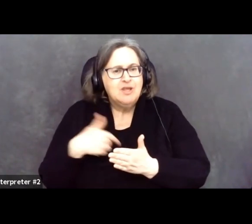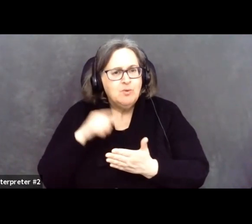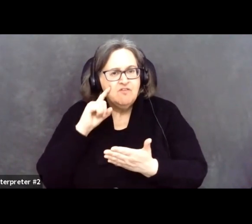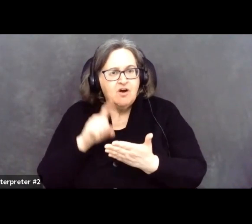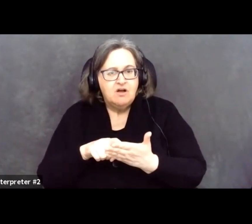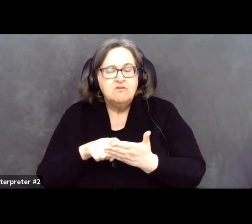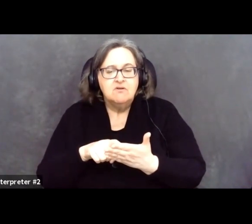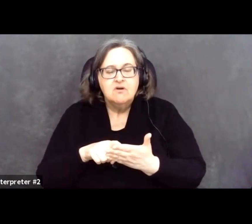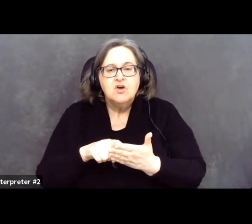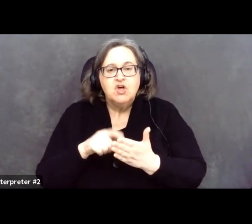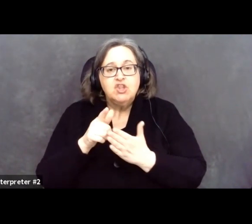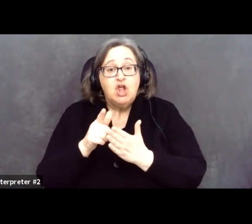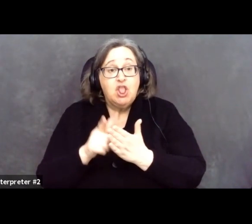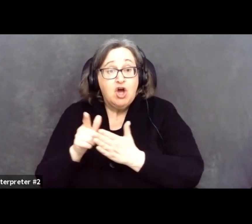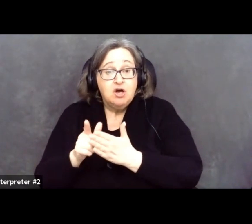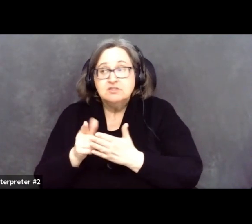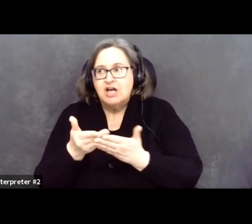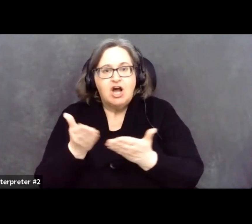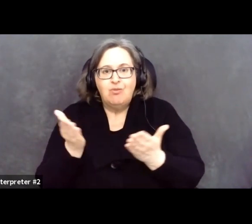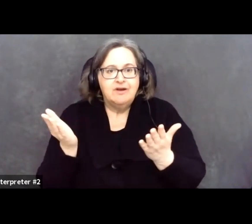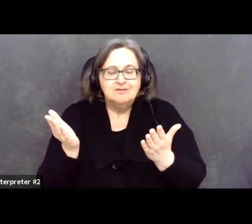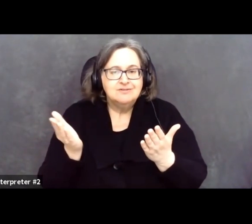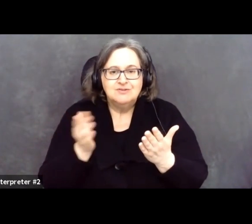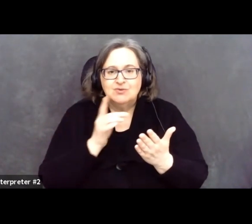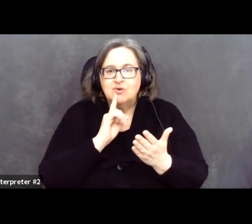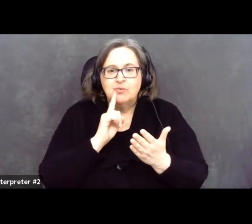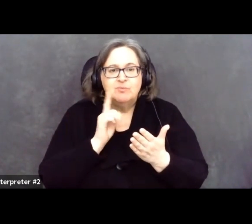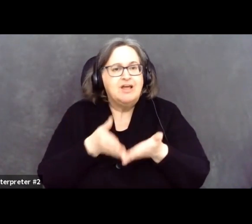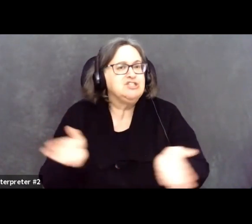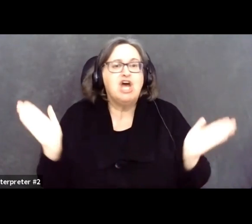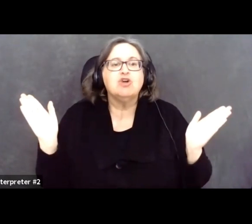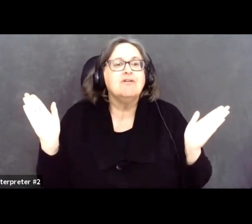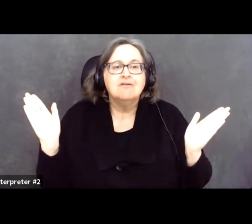laws that tend to be out there are incredibly general and don't provide a lot of guidance.